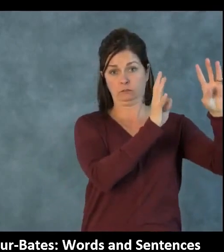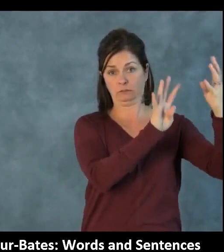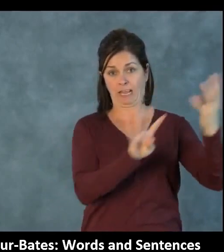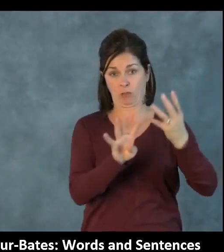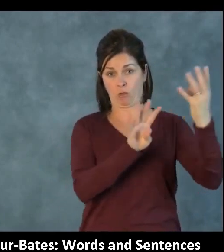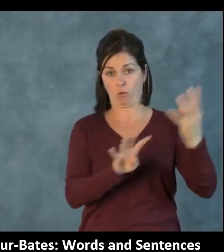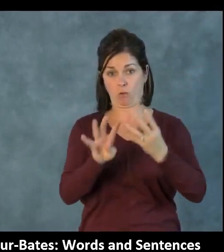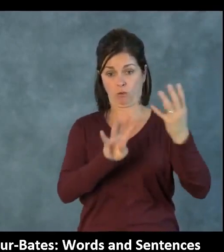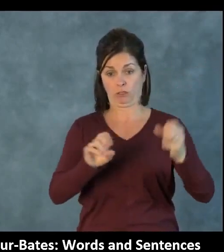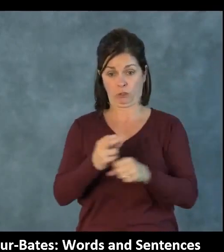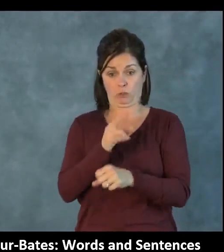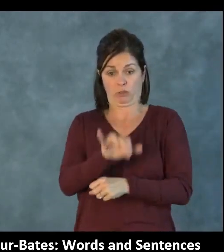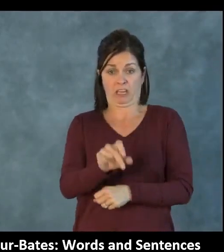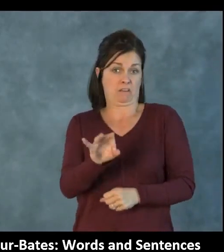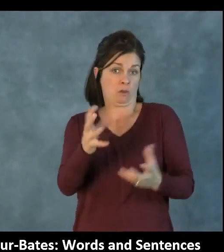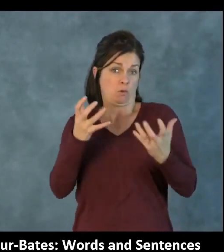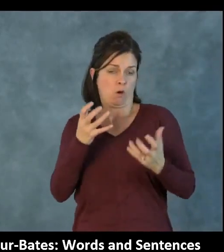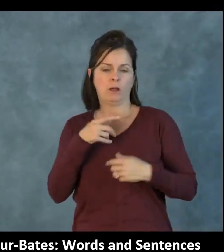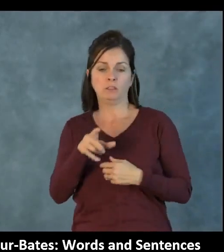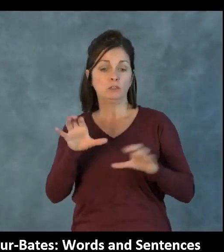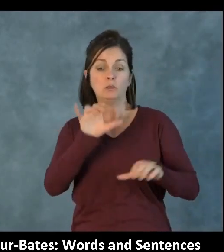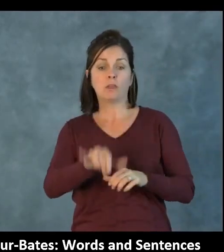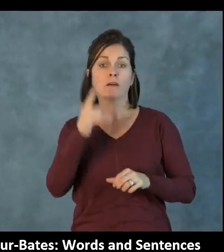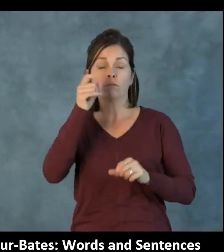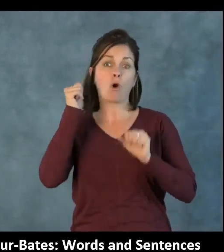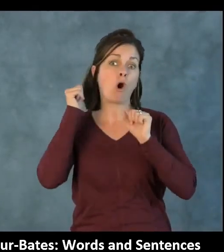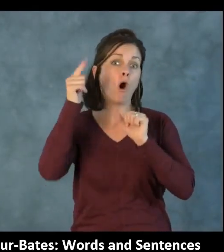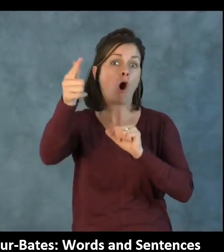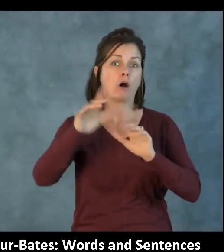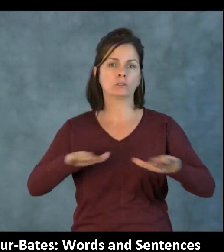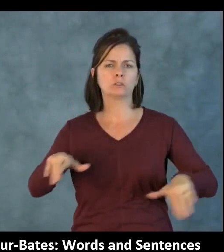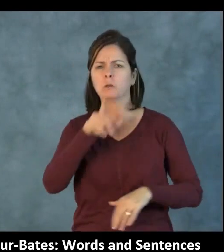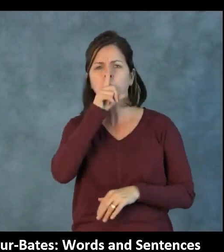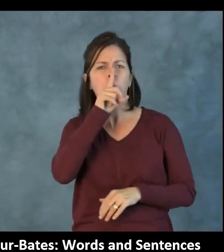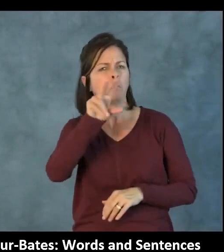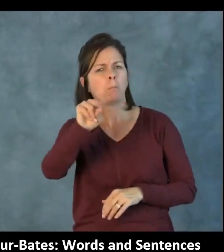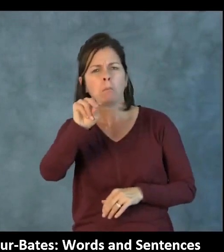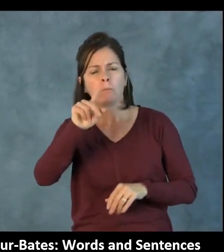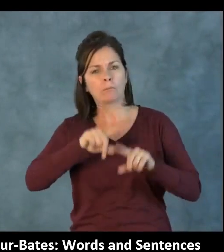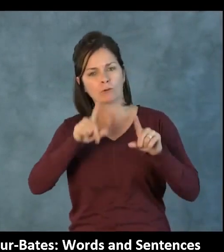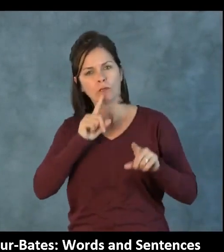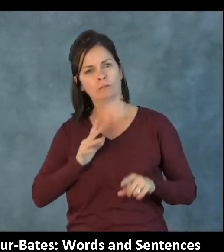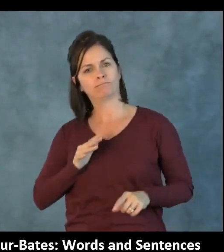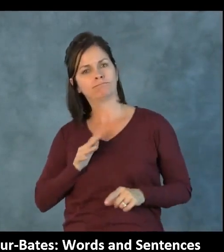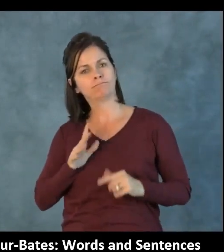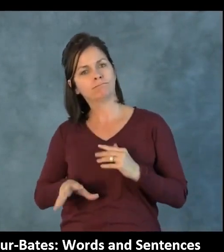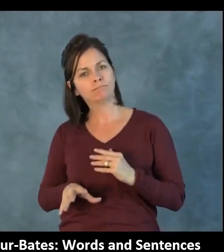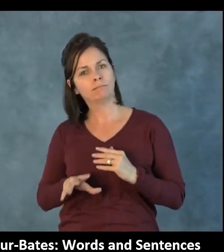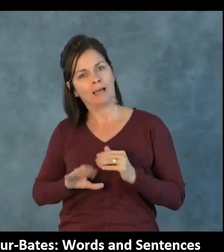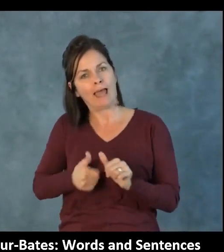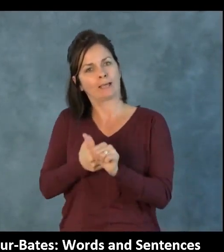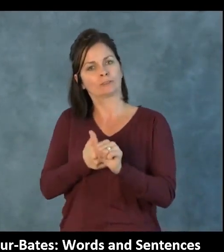for every child, but it's a great extra tool to have, if you're working with the family, and you feel the child